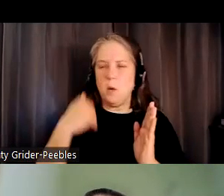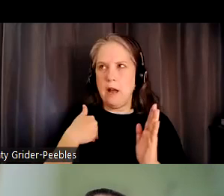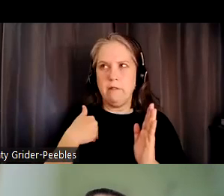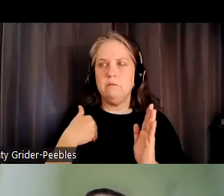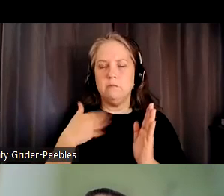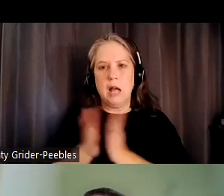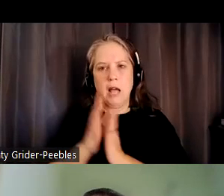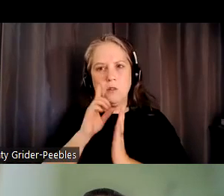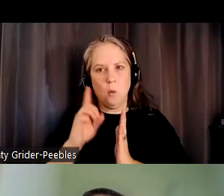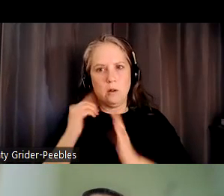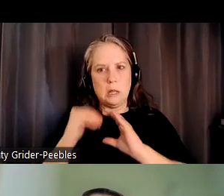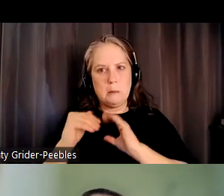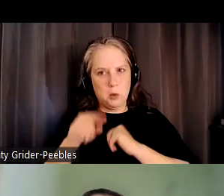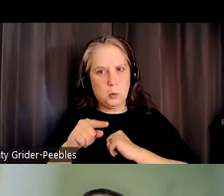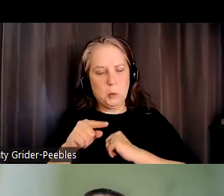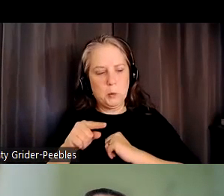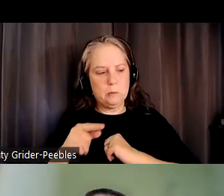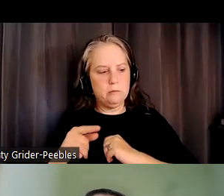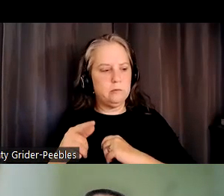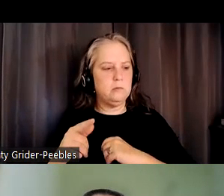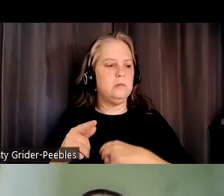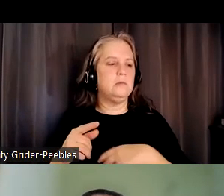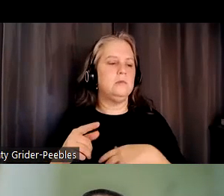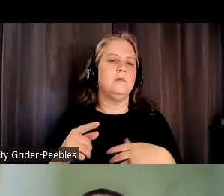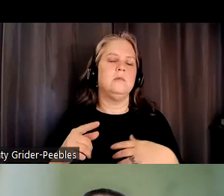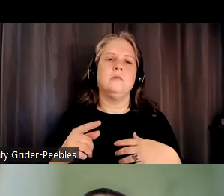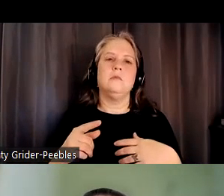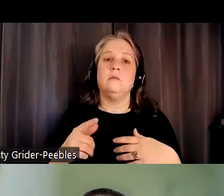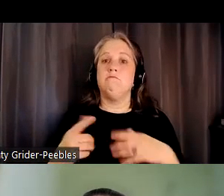Please feel free to share those. Reach out to me with questions.